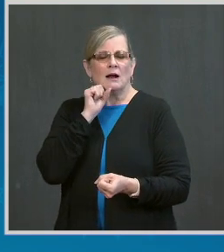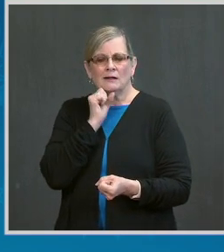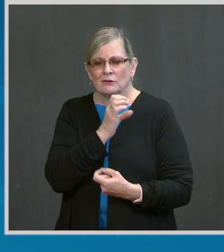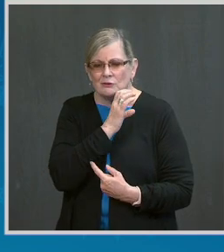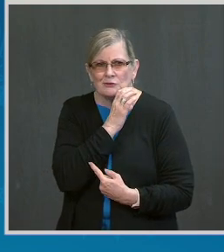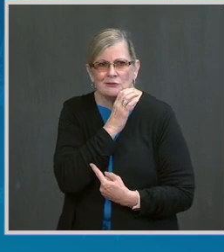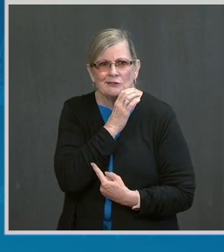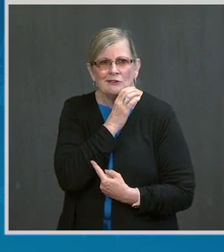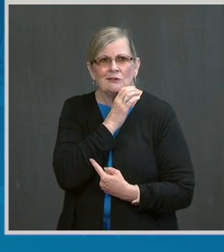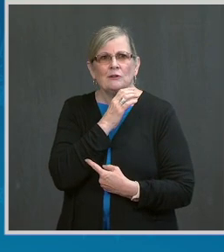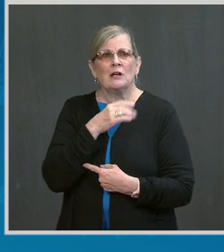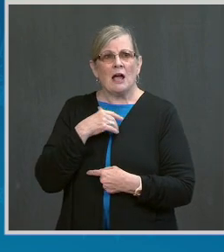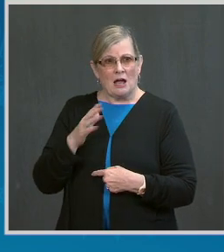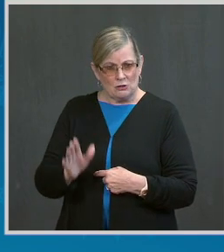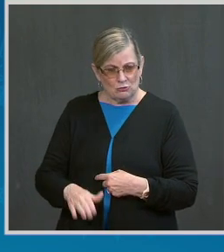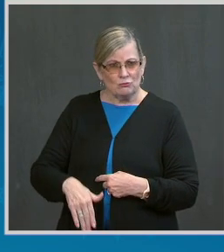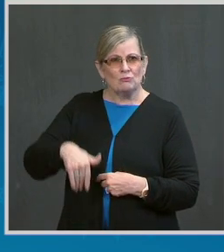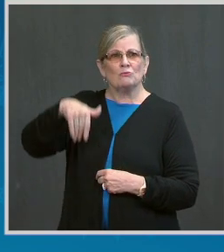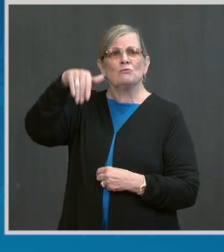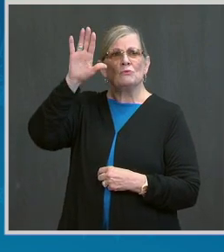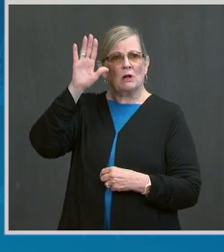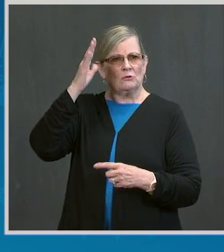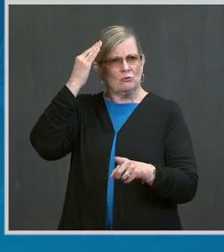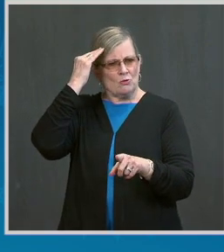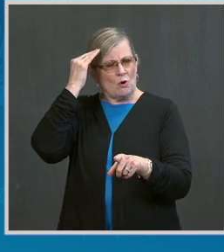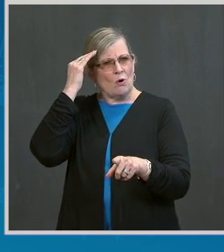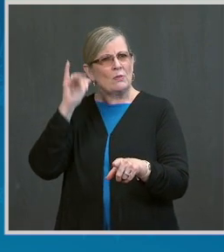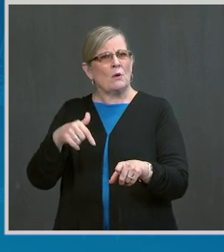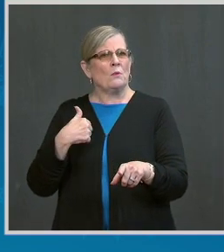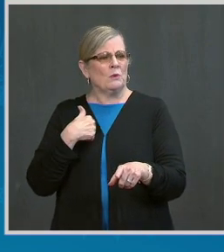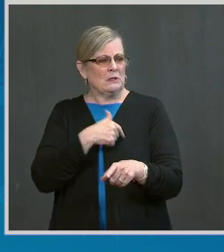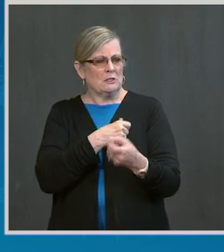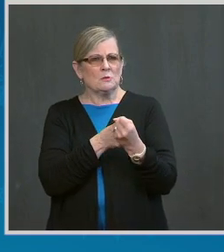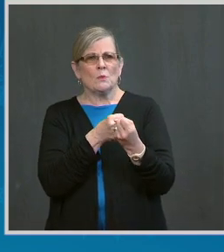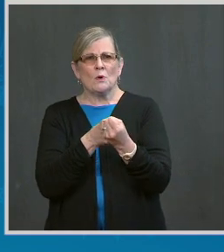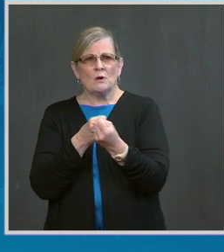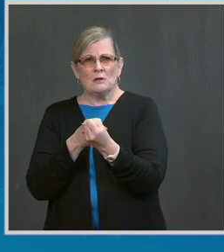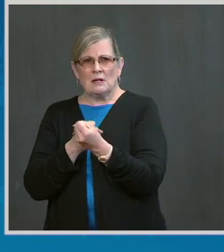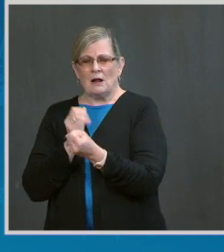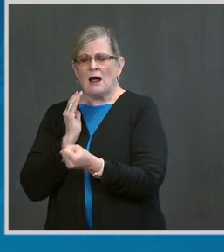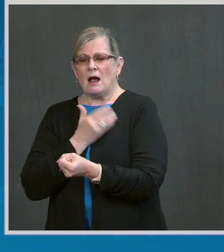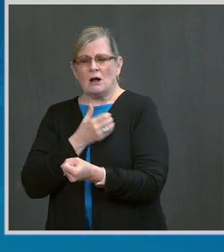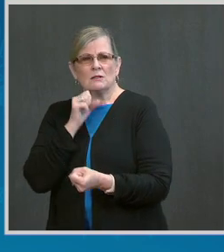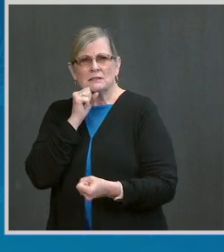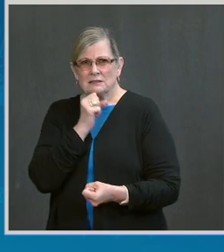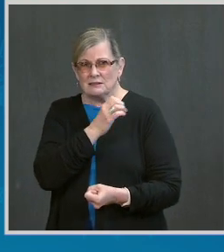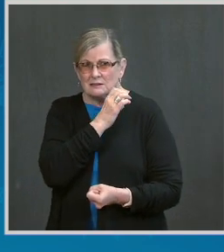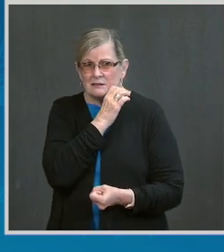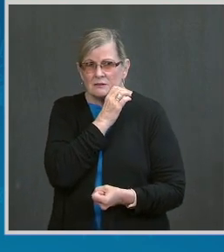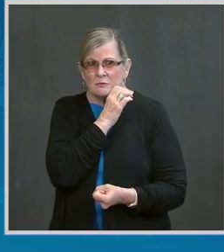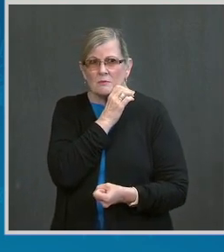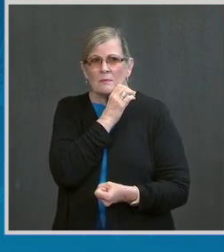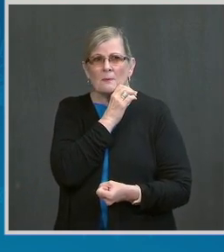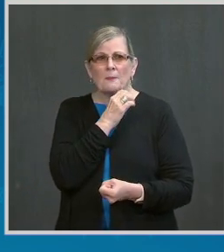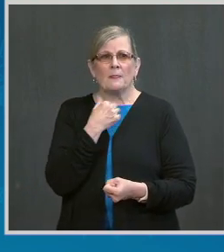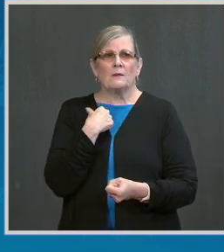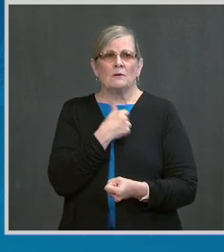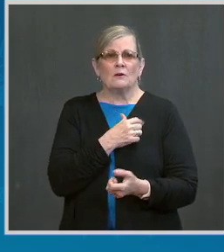how much they deserve to have our respect and dignity. And so that is a priority for us,